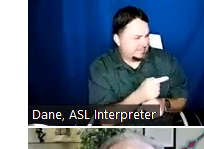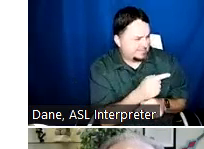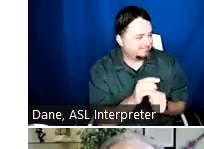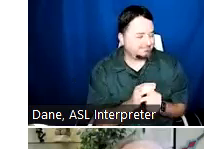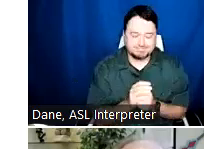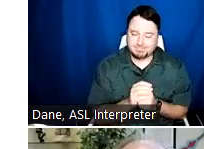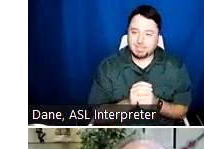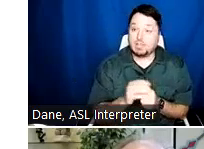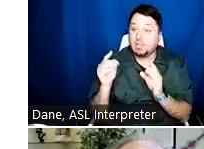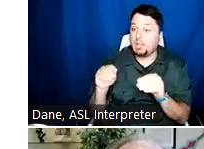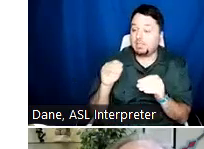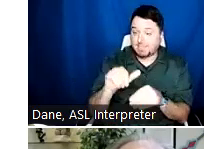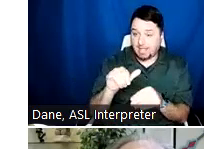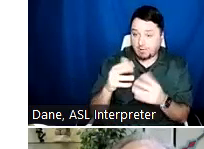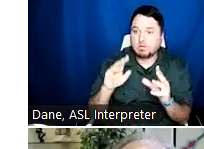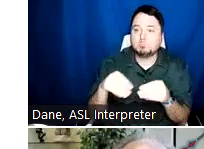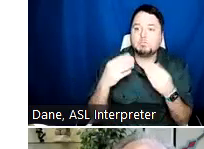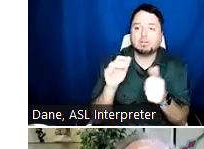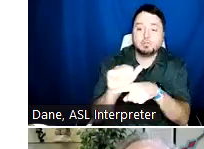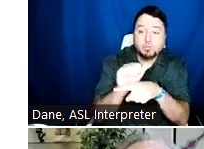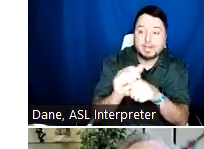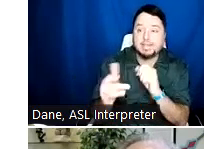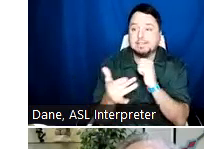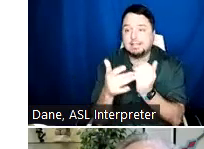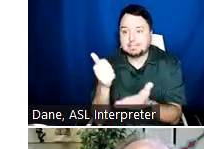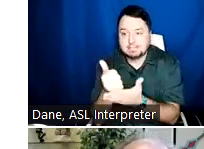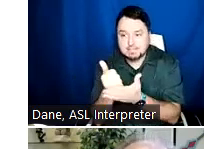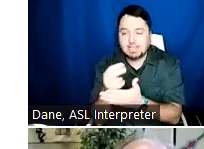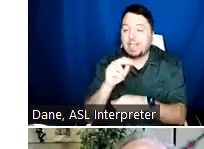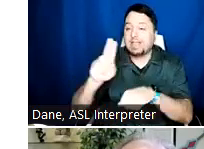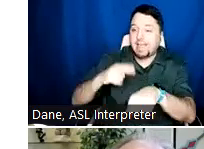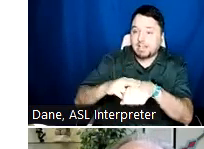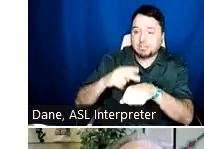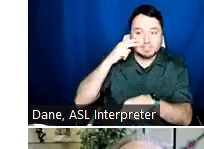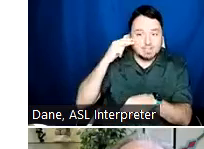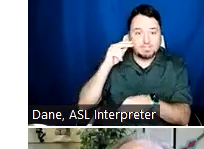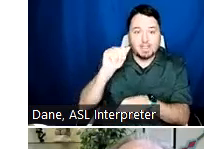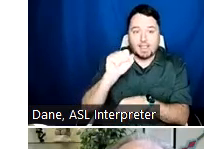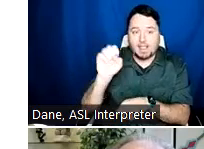provides training and technical assistance; and conducts national Native asset building research.